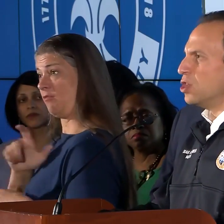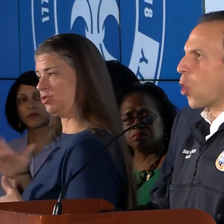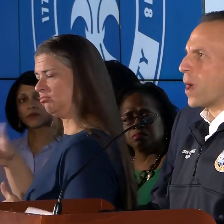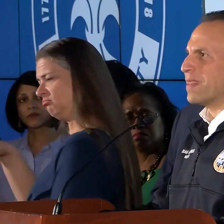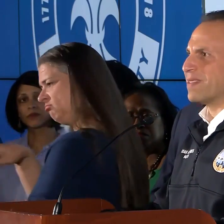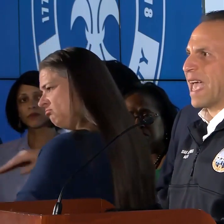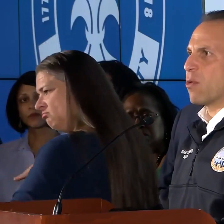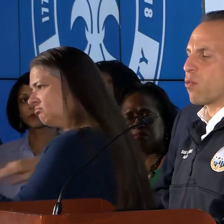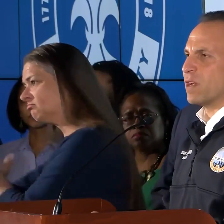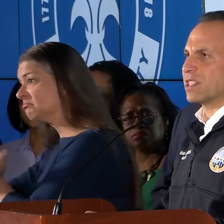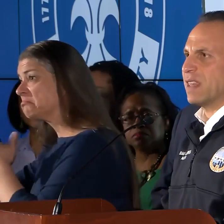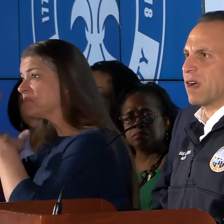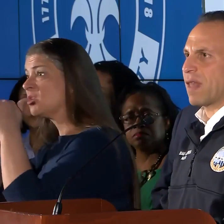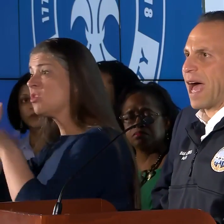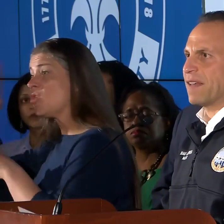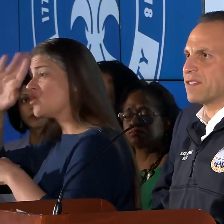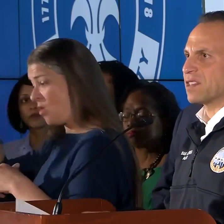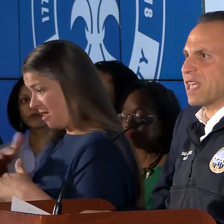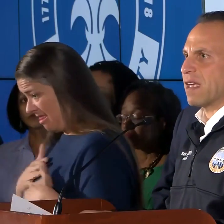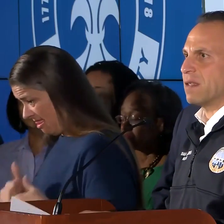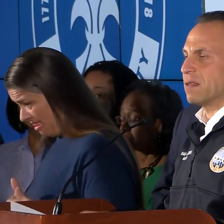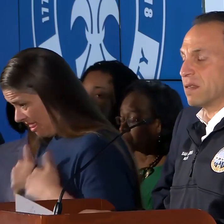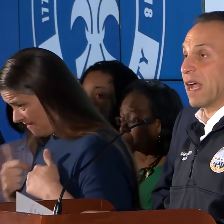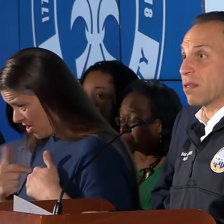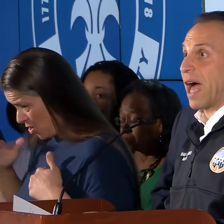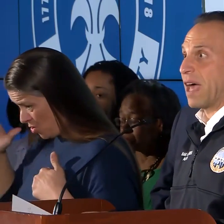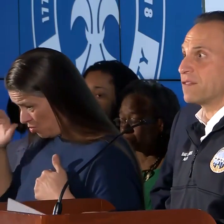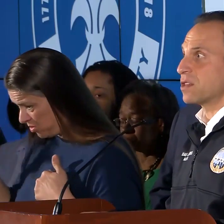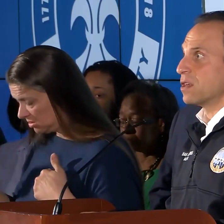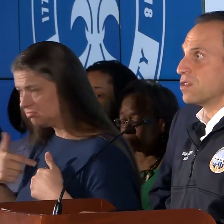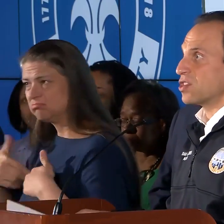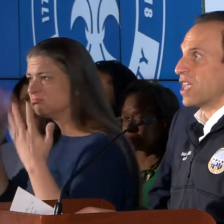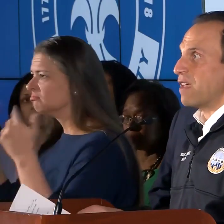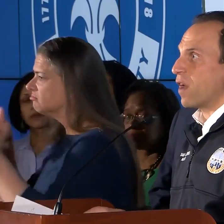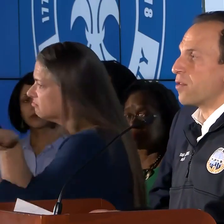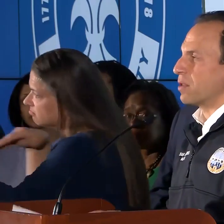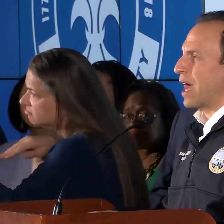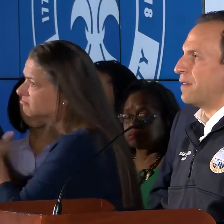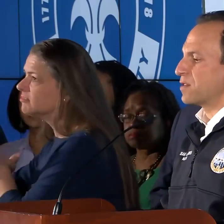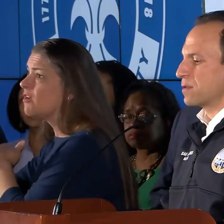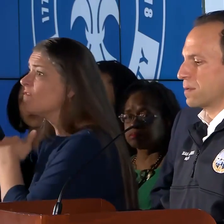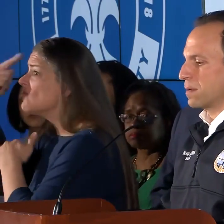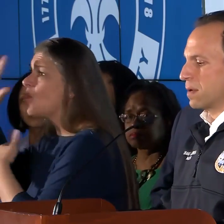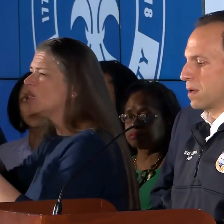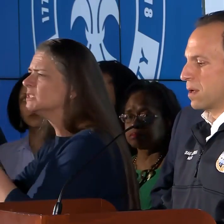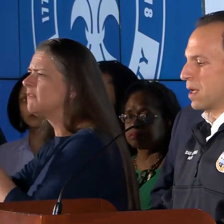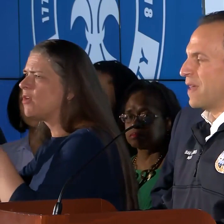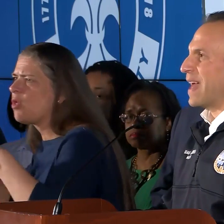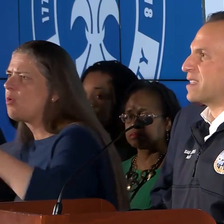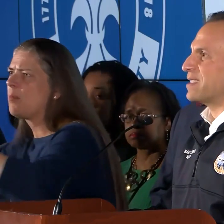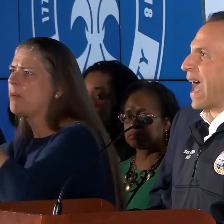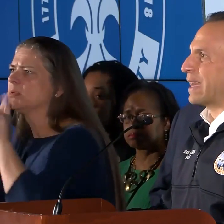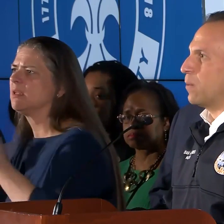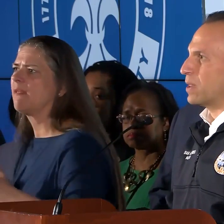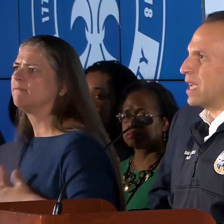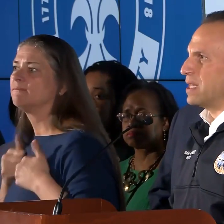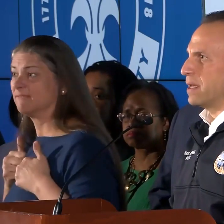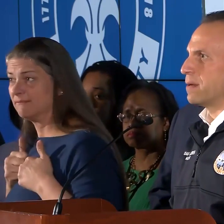knowing that they were risking their lives to save their lives, to save other lives and that's exactly what they did.